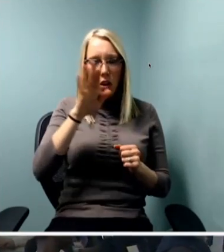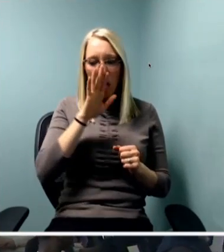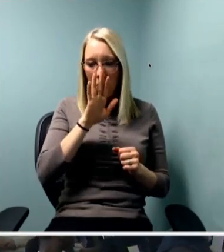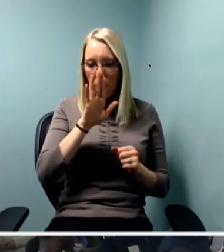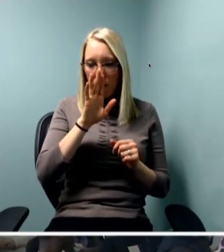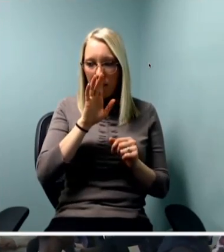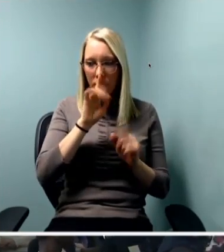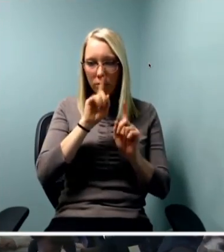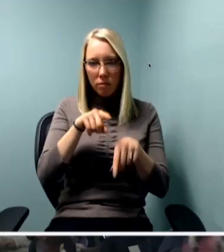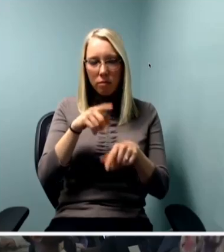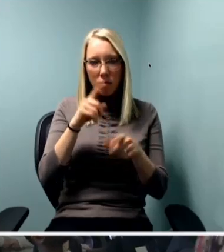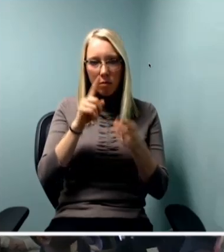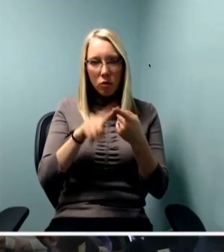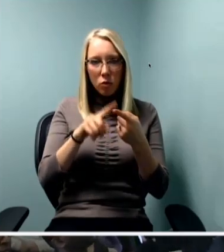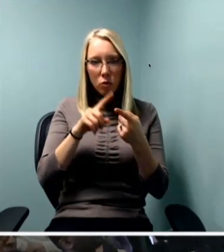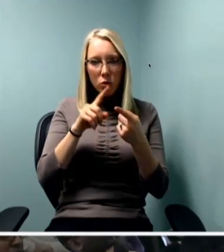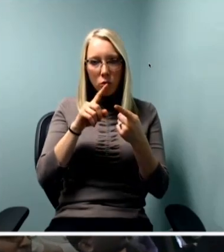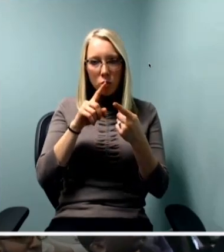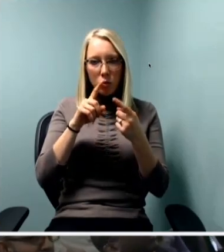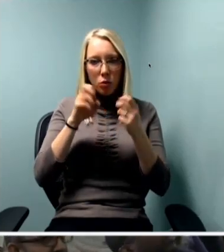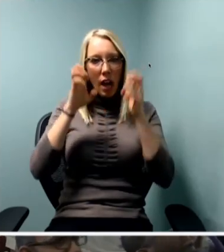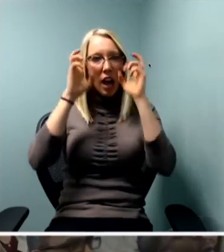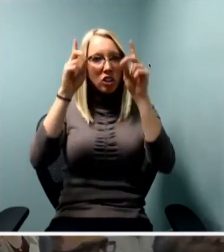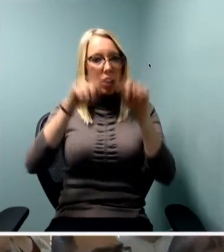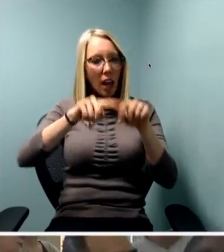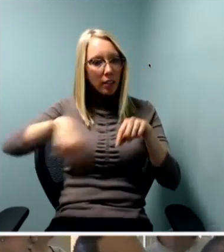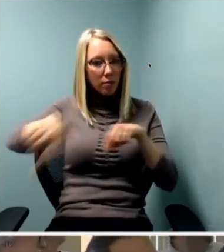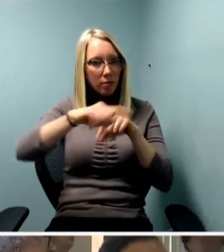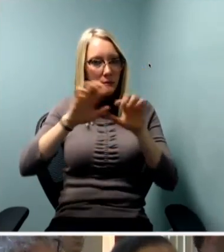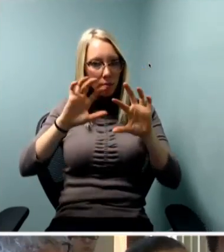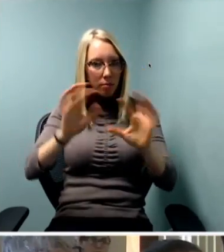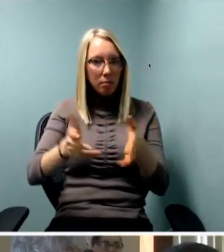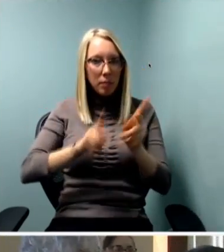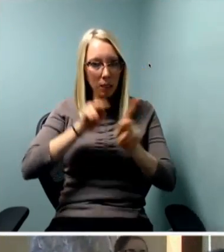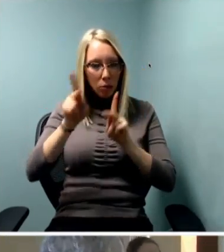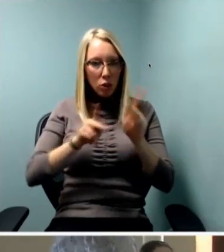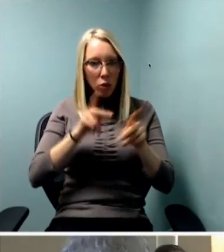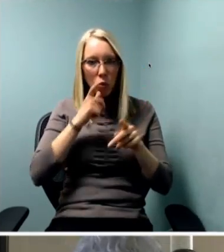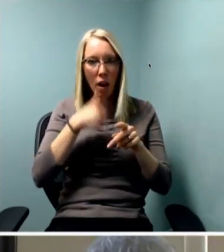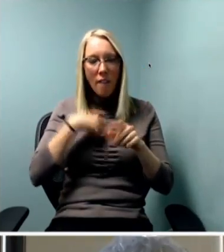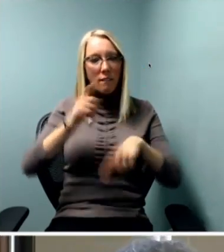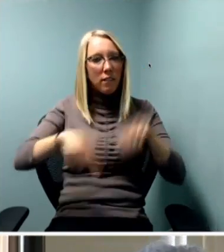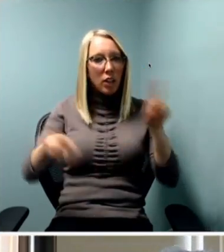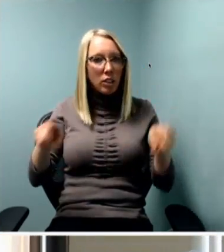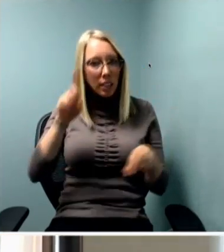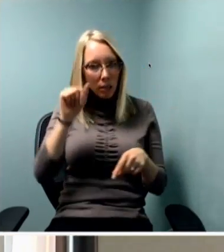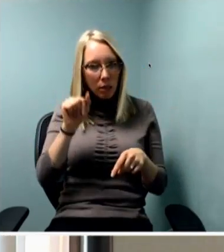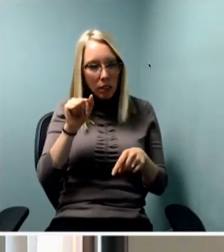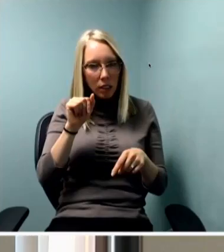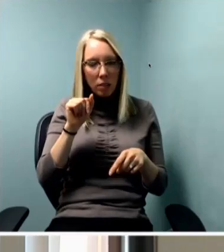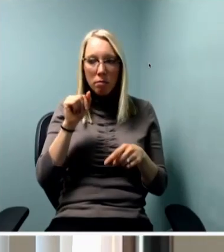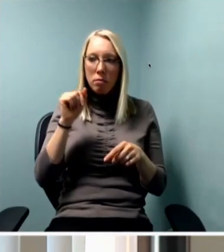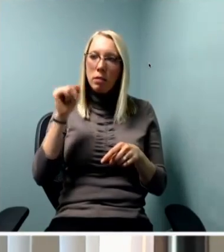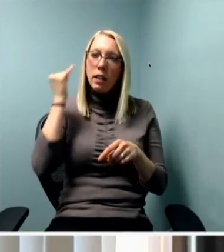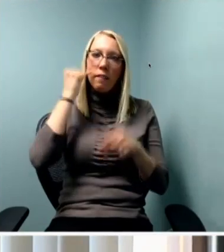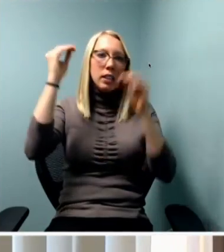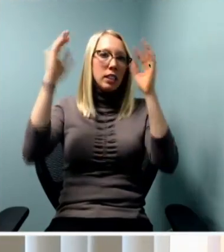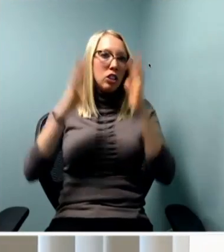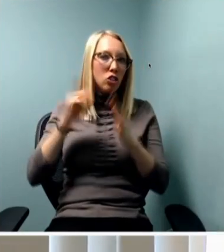populations of varying disabilities? Educators being persons without disabilities?